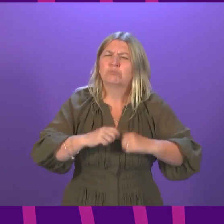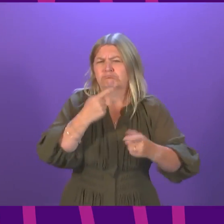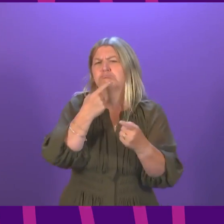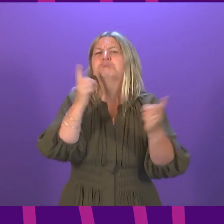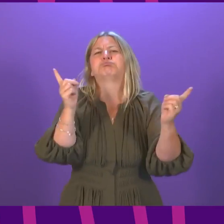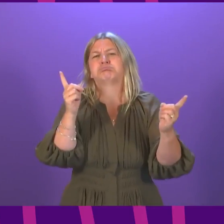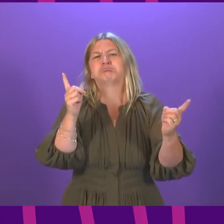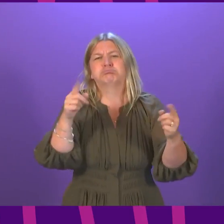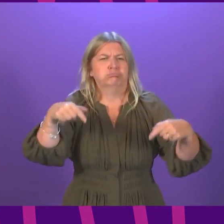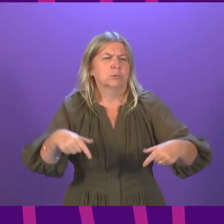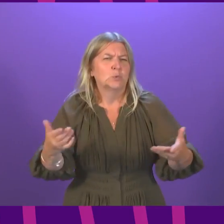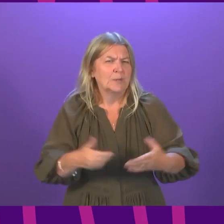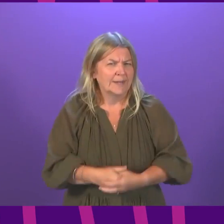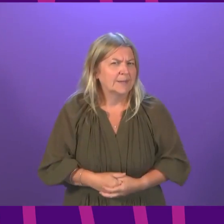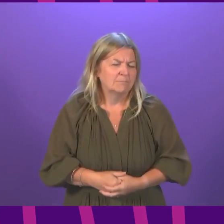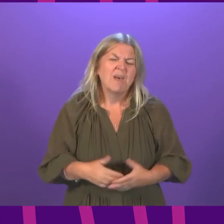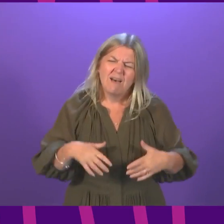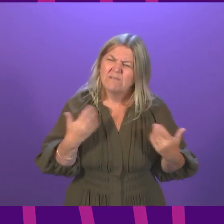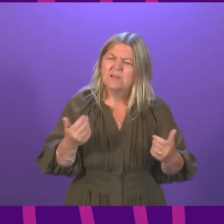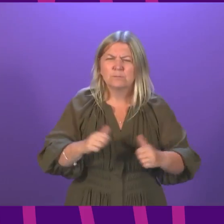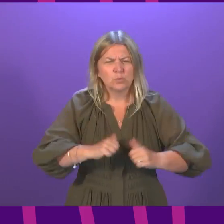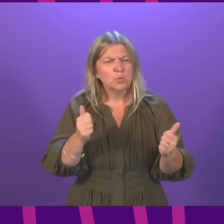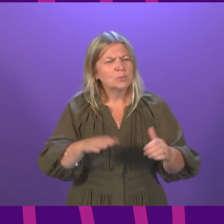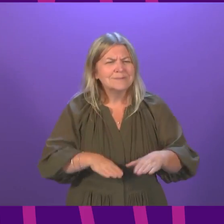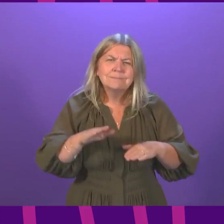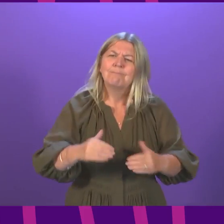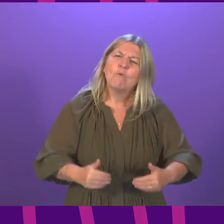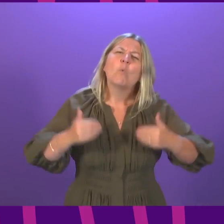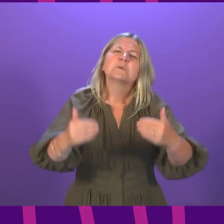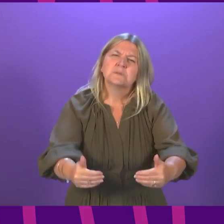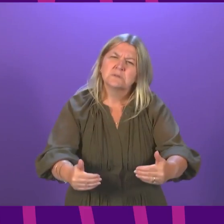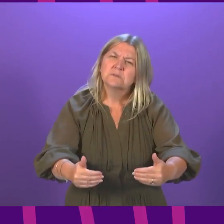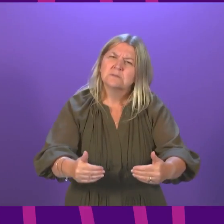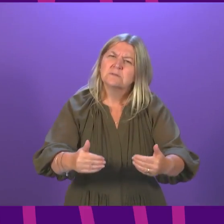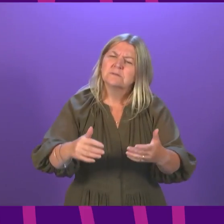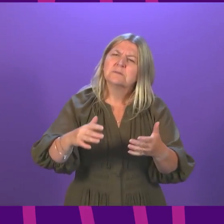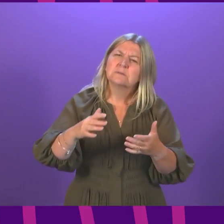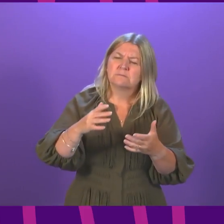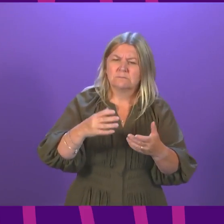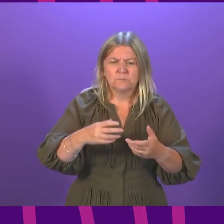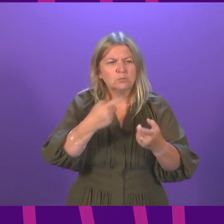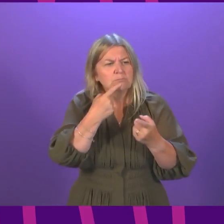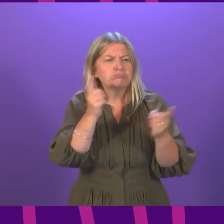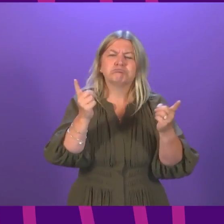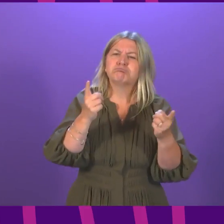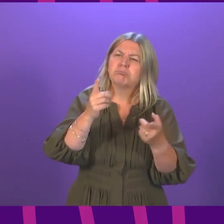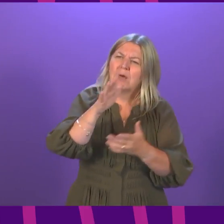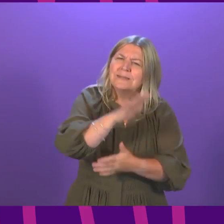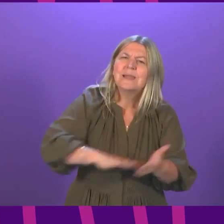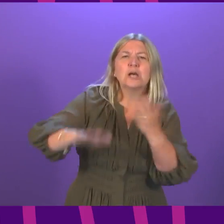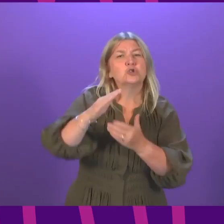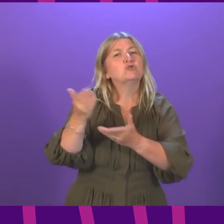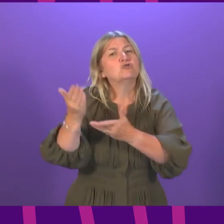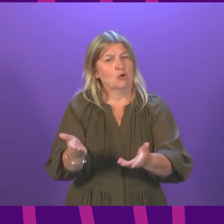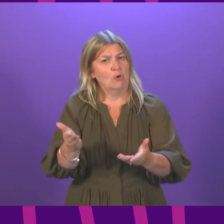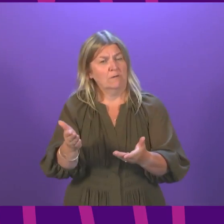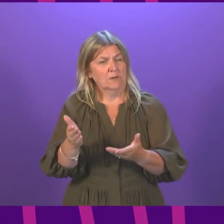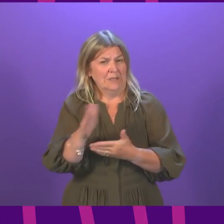step forward in ensuring that we break down some of the intergenerational problems with